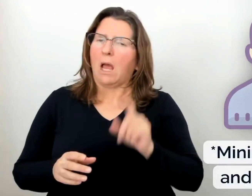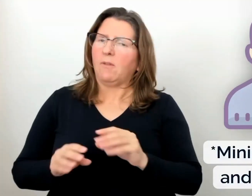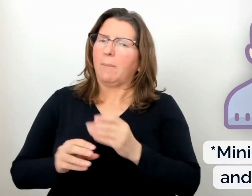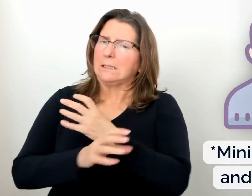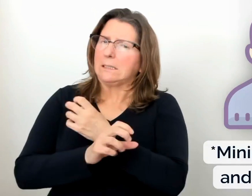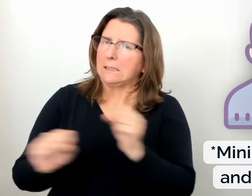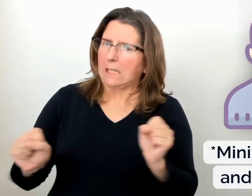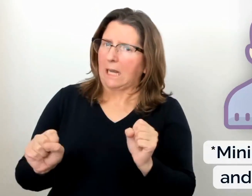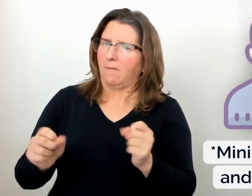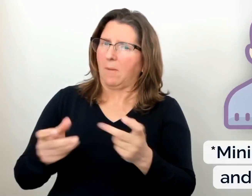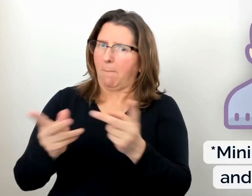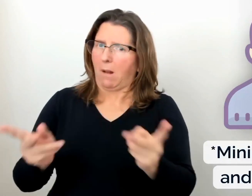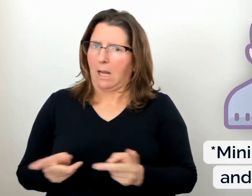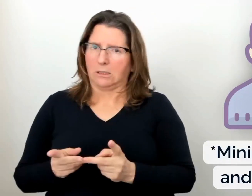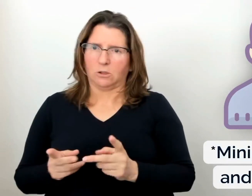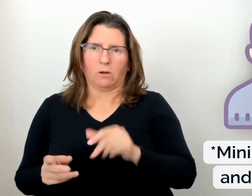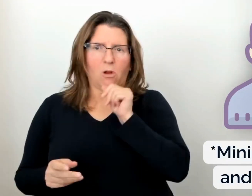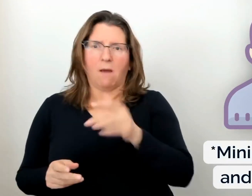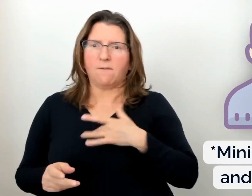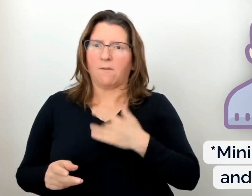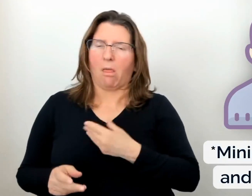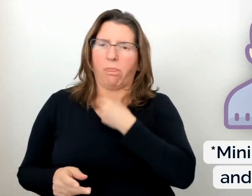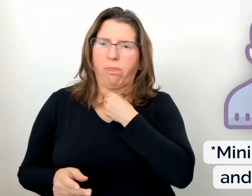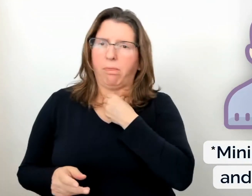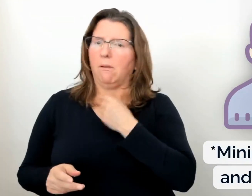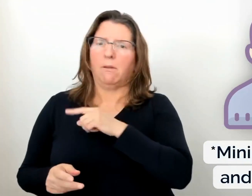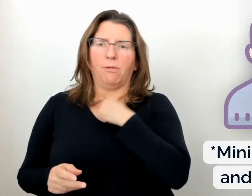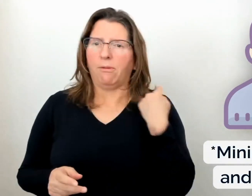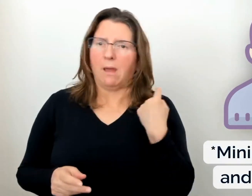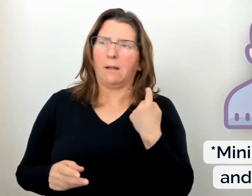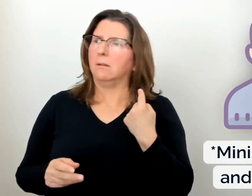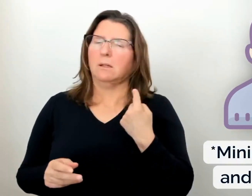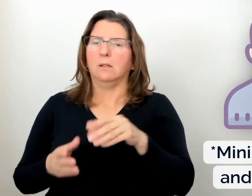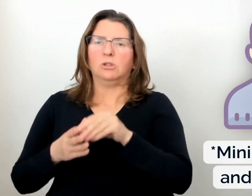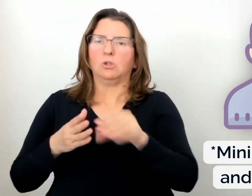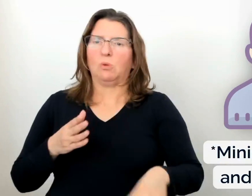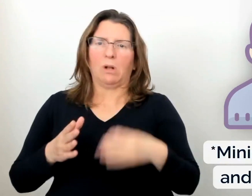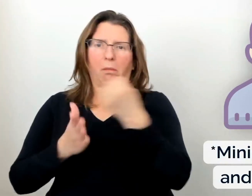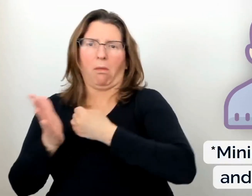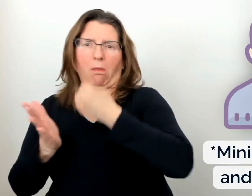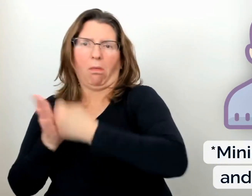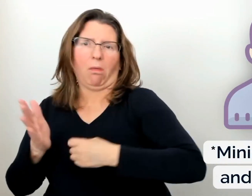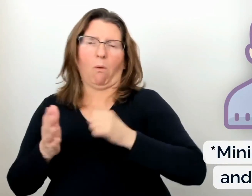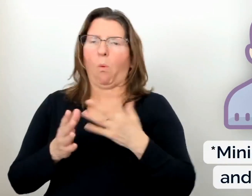Minimize threats and distractions. Students who do not feel safe are less likely to be engaged in the learning process.